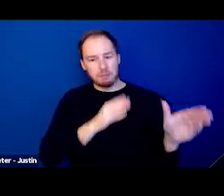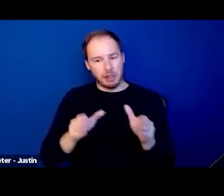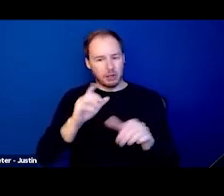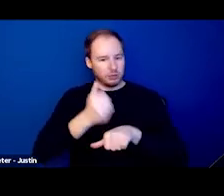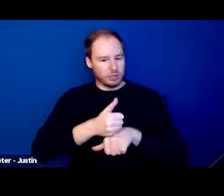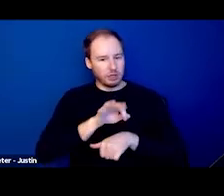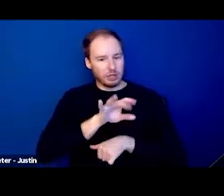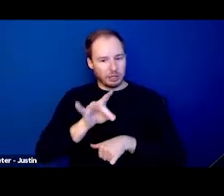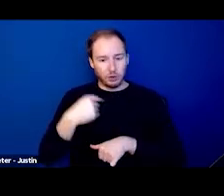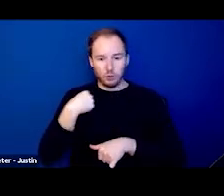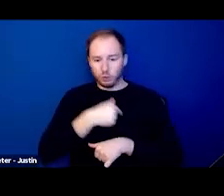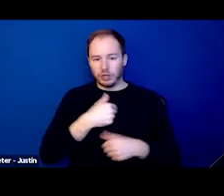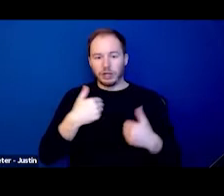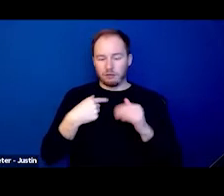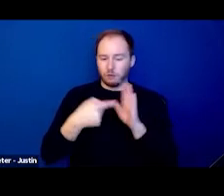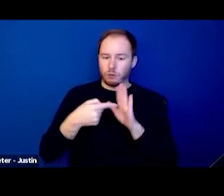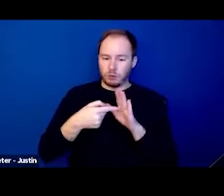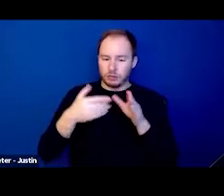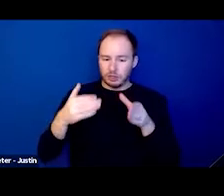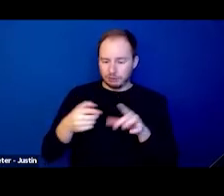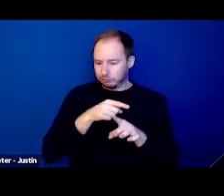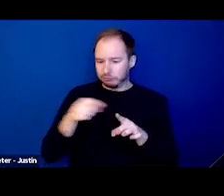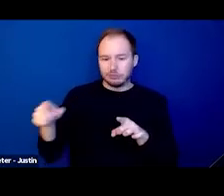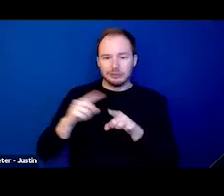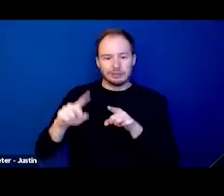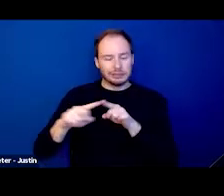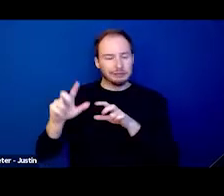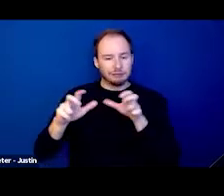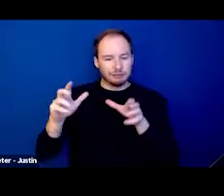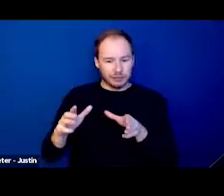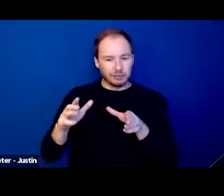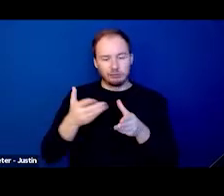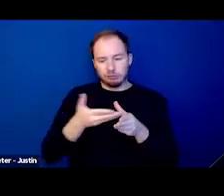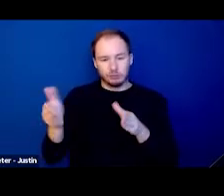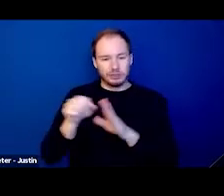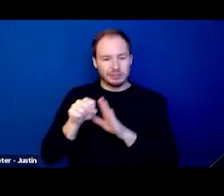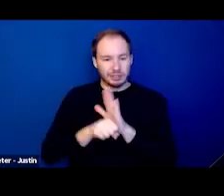We have representation from a variety of stakeholders across the state.